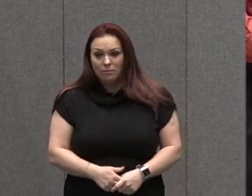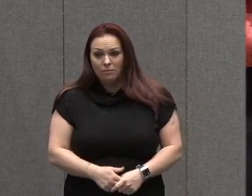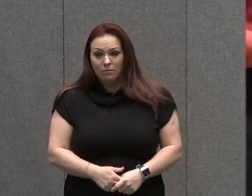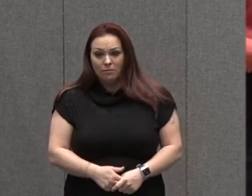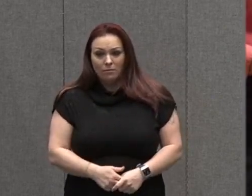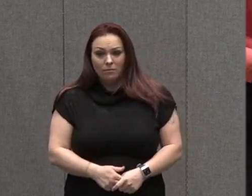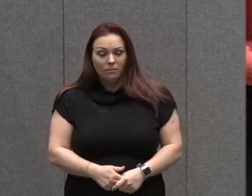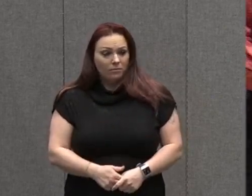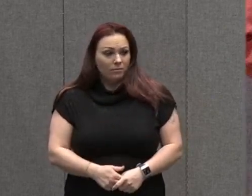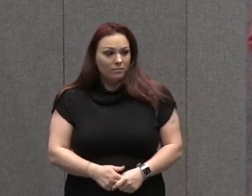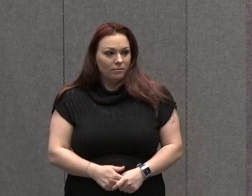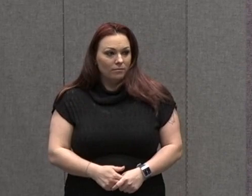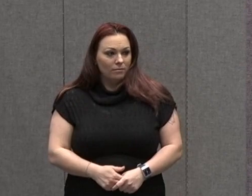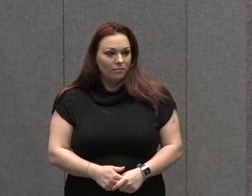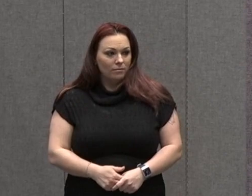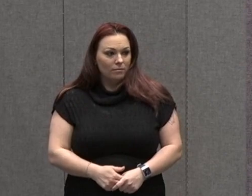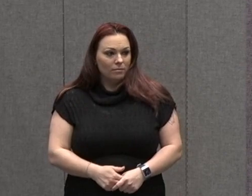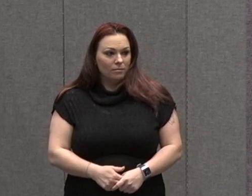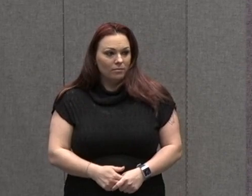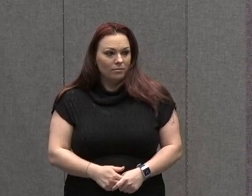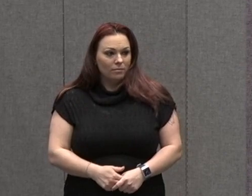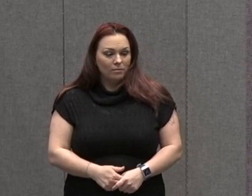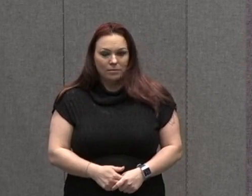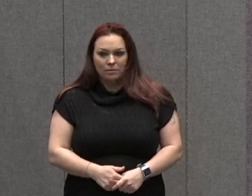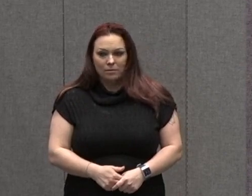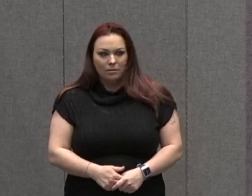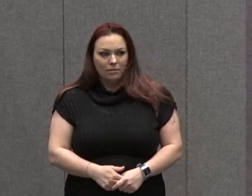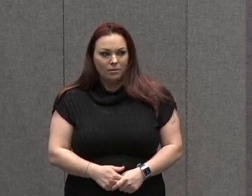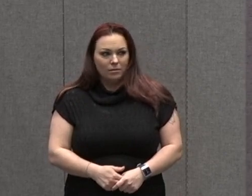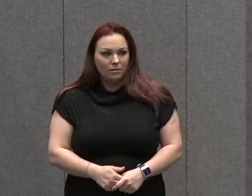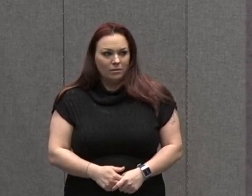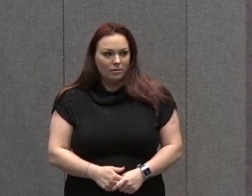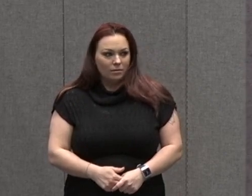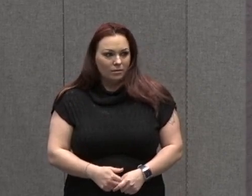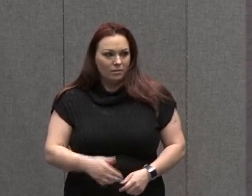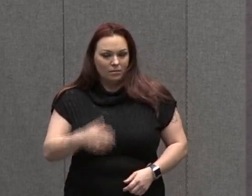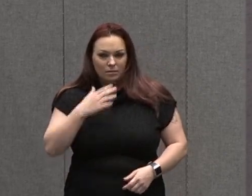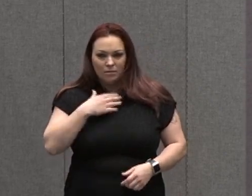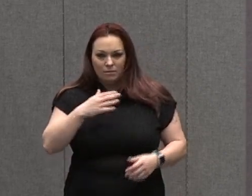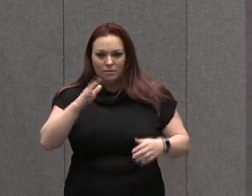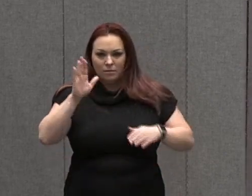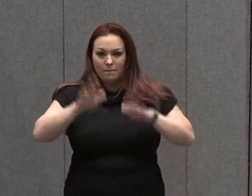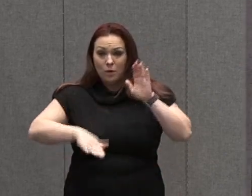Oh yes I'm sorry. It's kind of big. So boom boom boom.